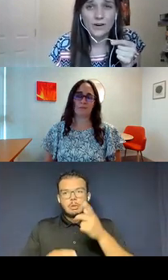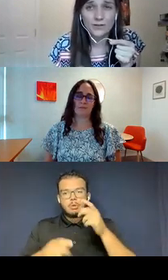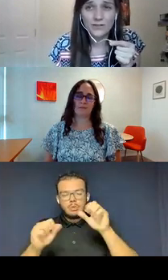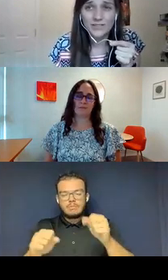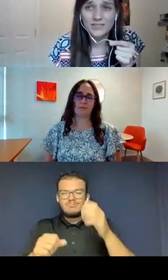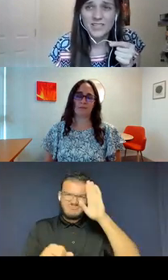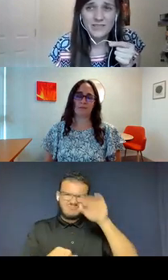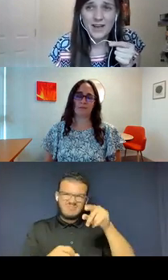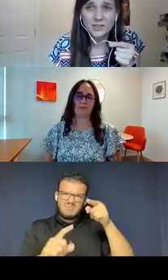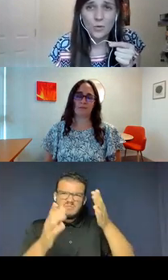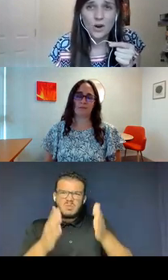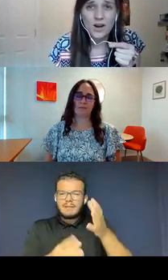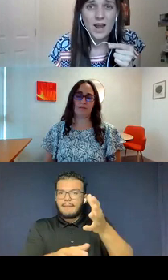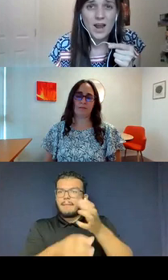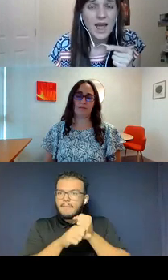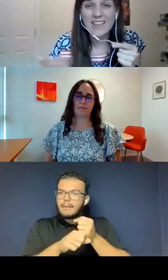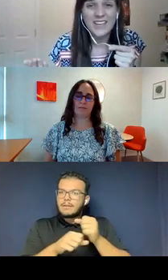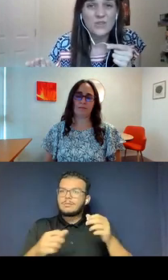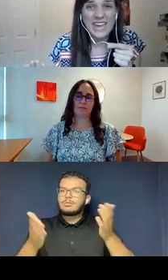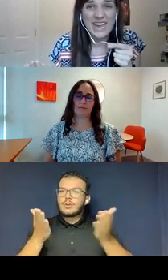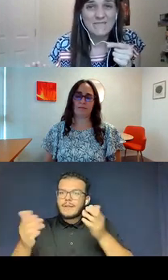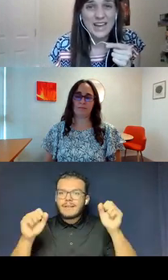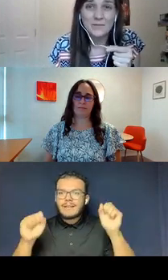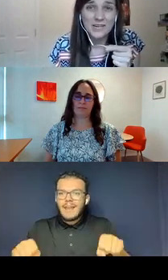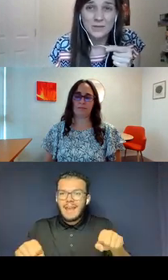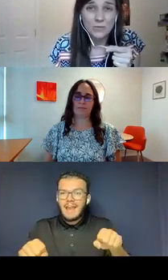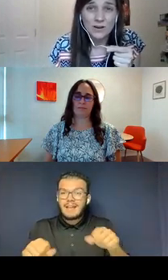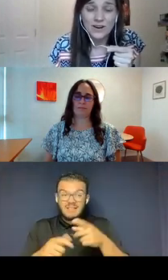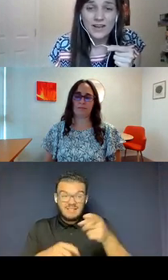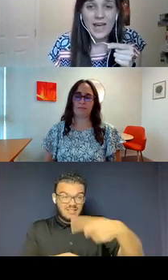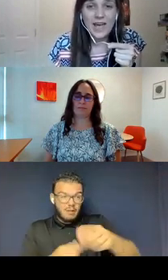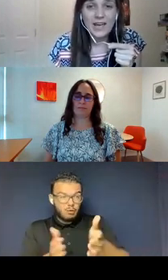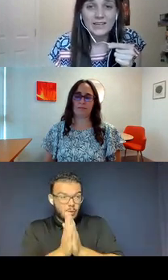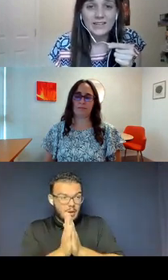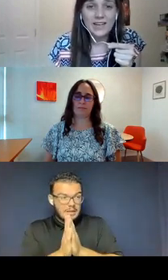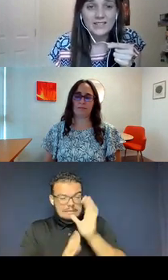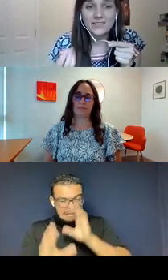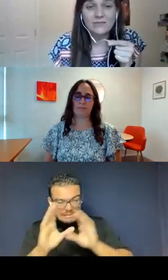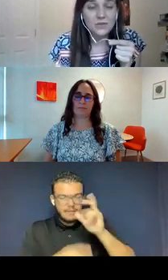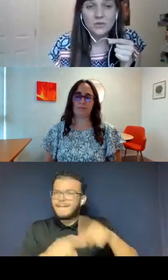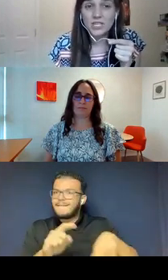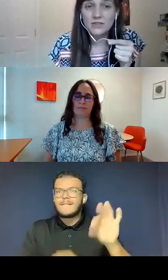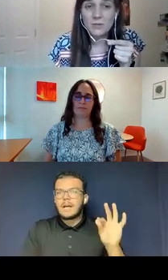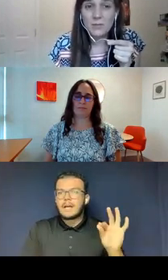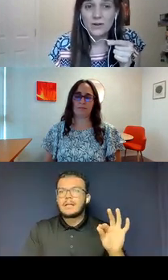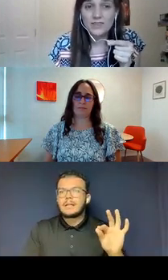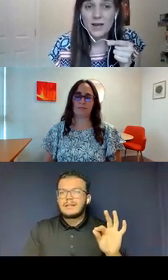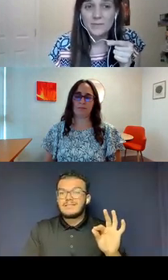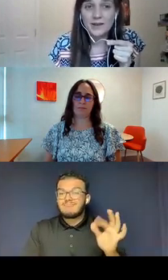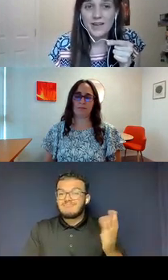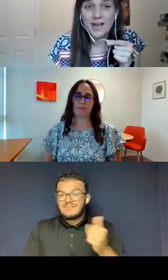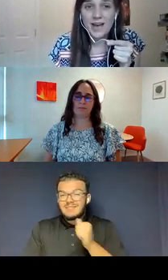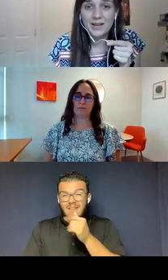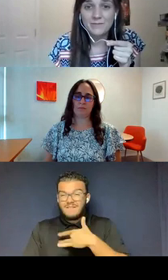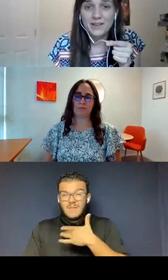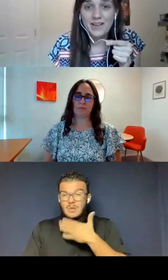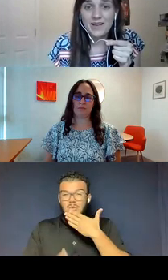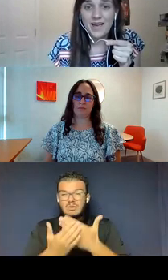or services that they've asked for and then you can't find them anymore. And it doesn't feel good to report them